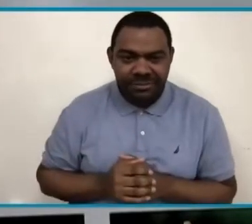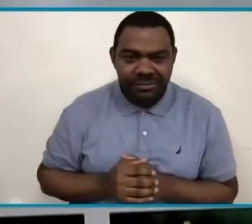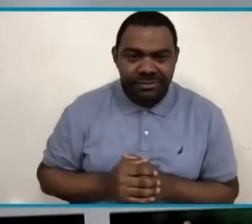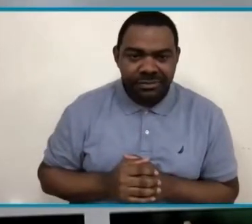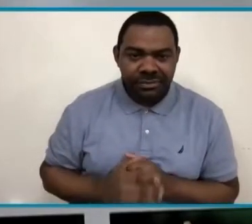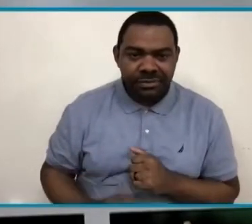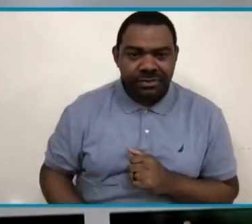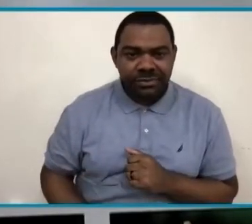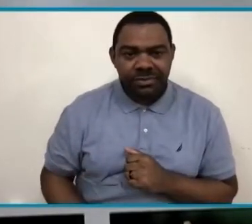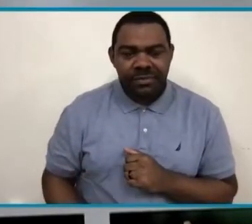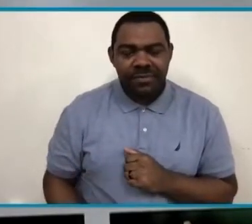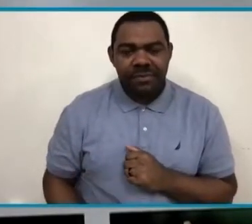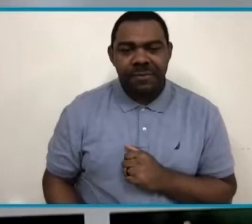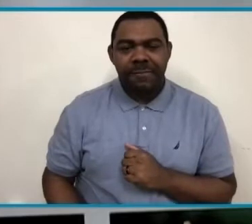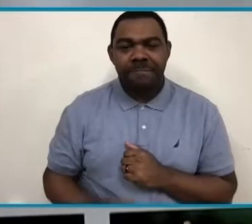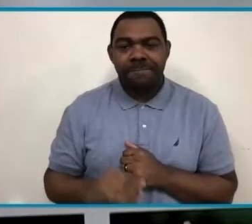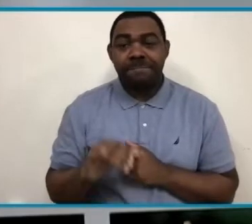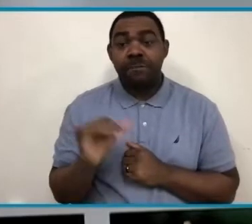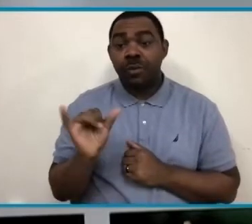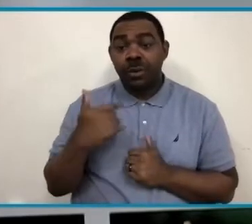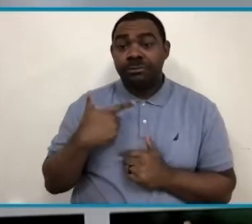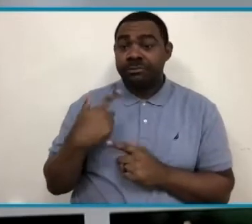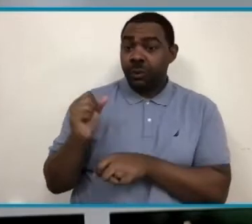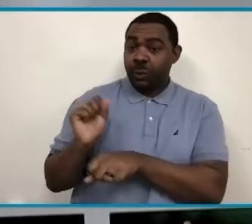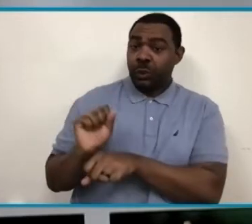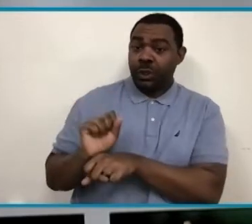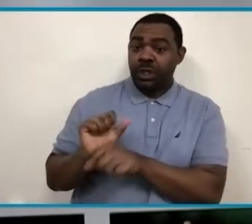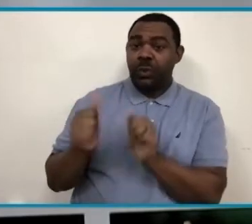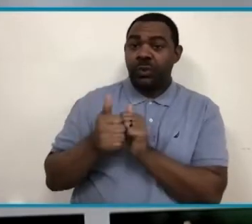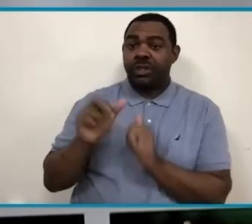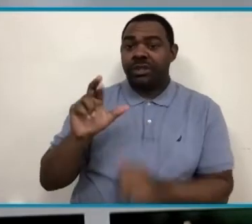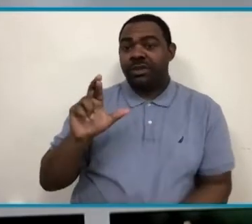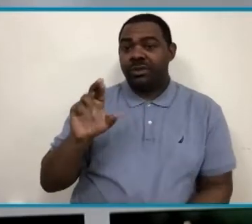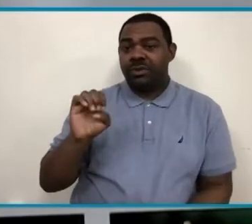And I have been working there with Rebecca Vaudreuil, who's the lead music therapist